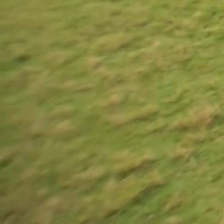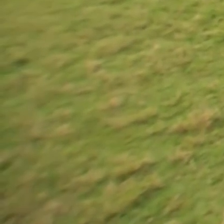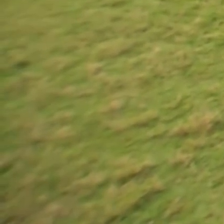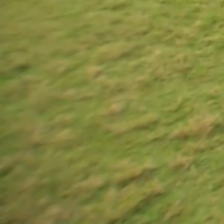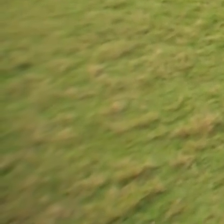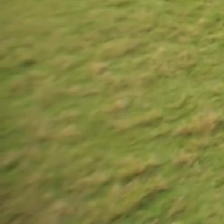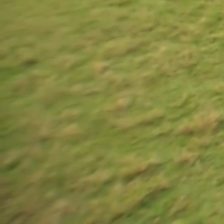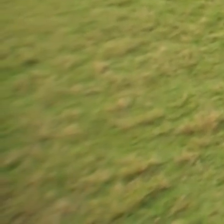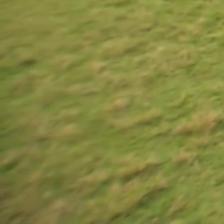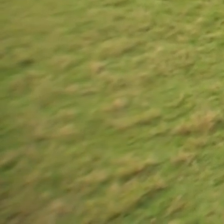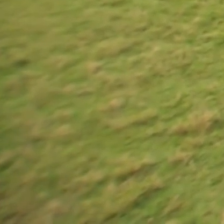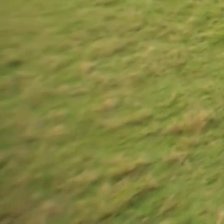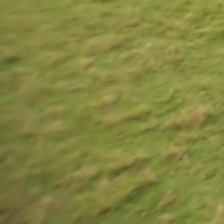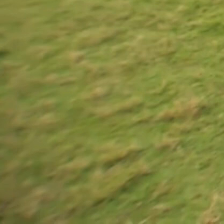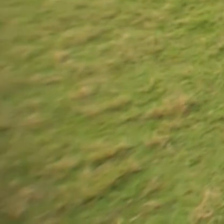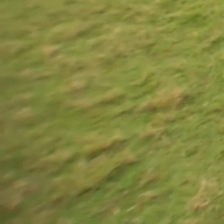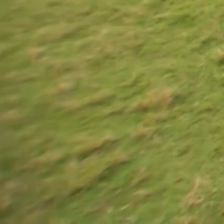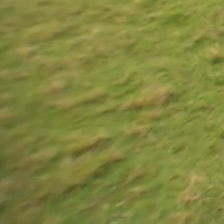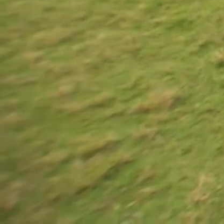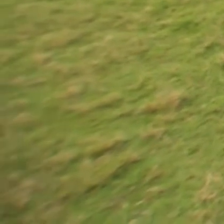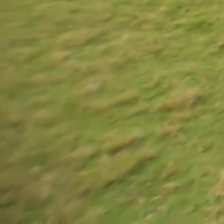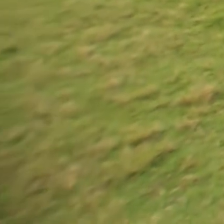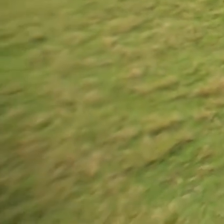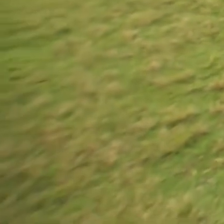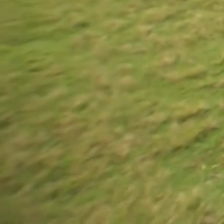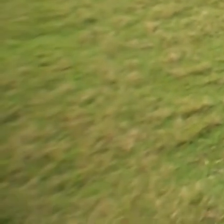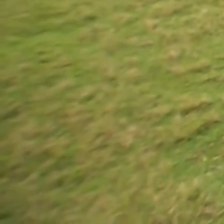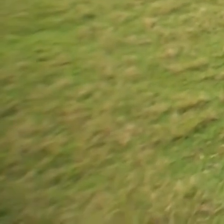Then we're going to do it with the other foot. Step through and push.